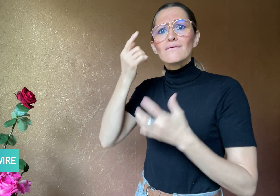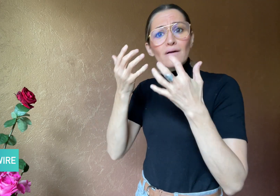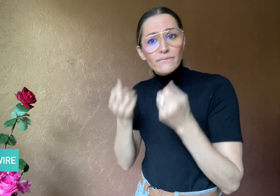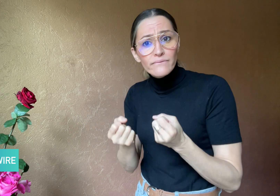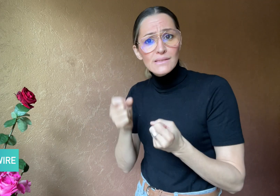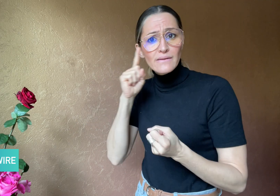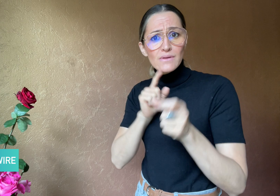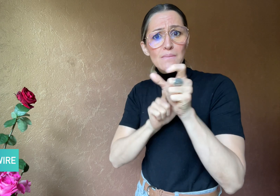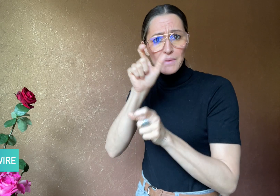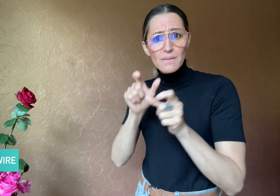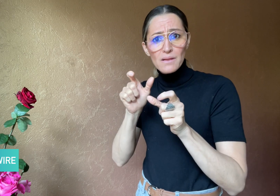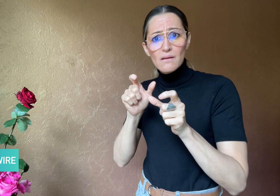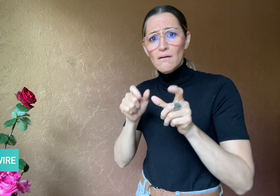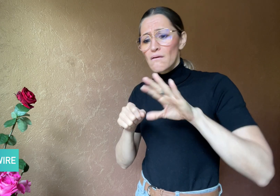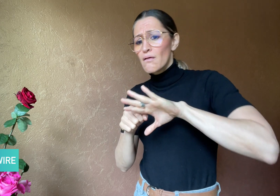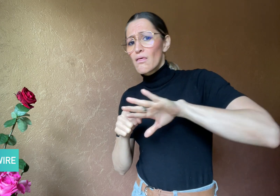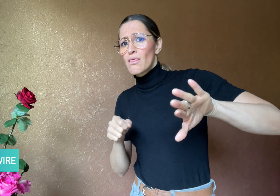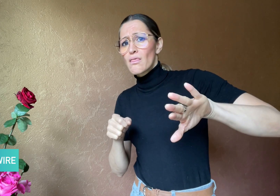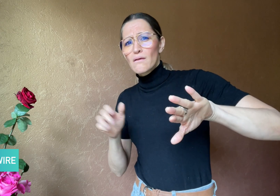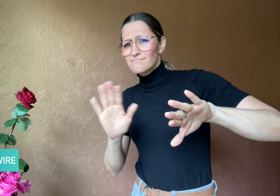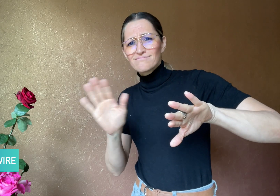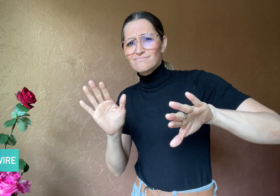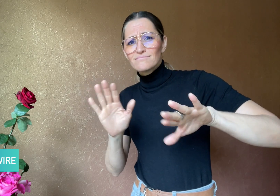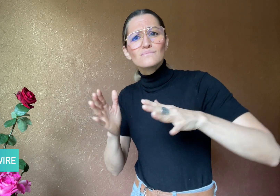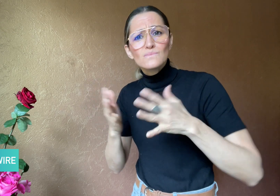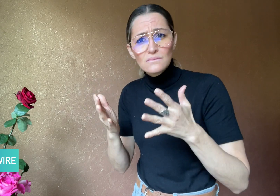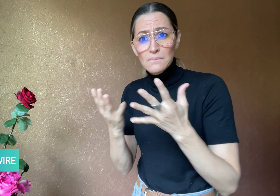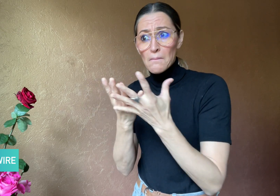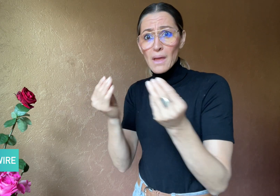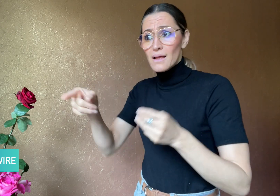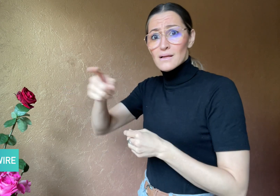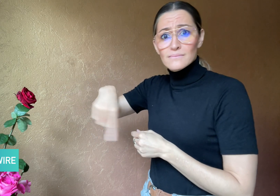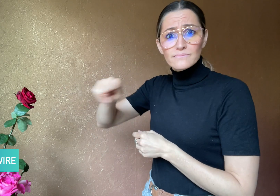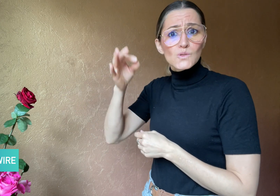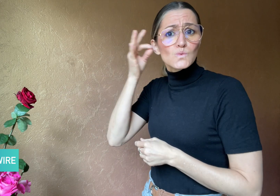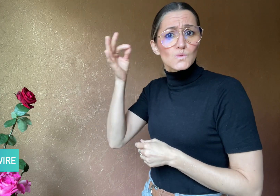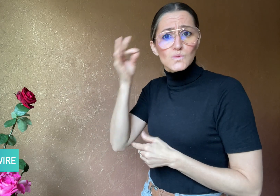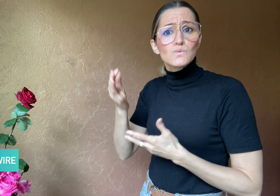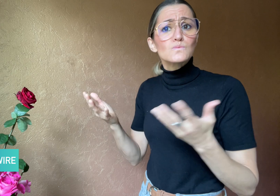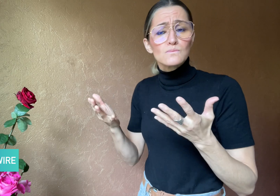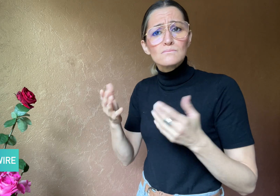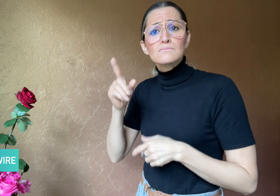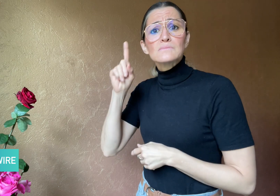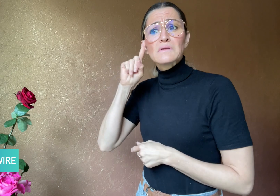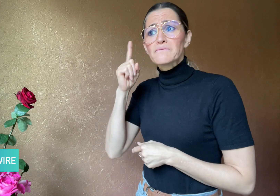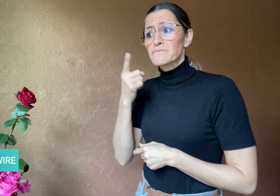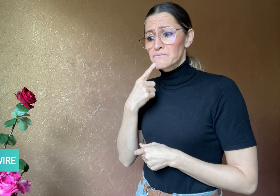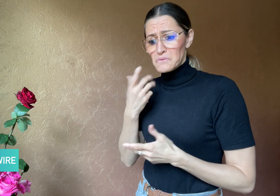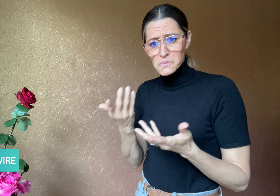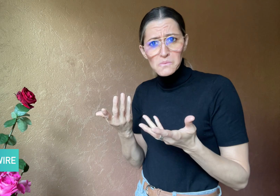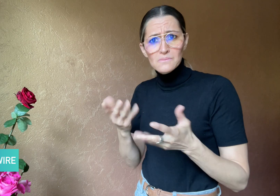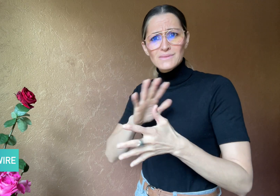Deafness and sign language is a “distant concept” - something